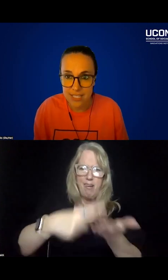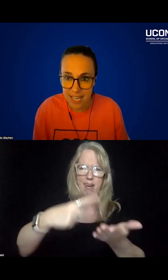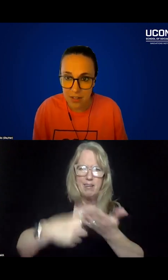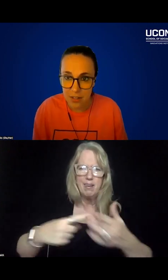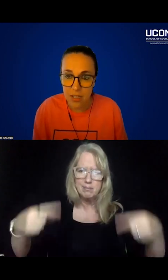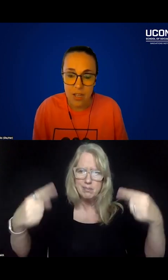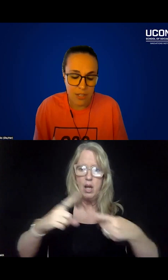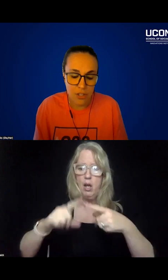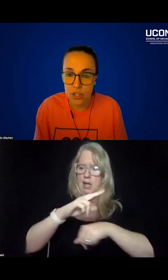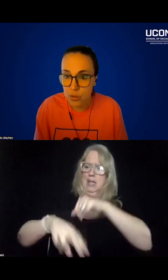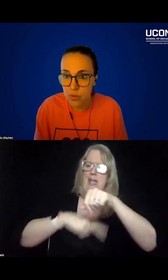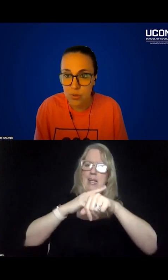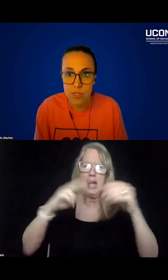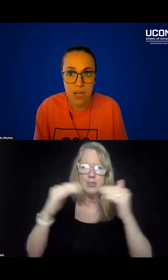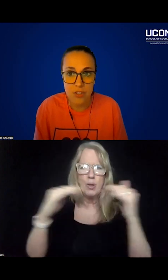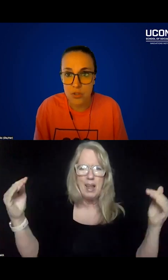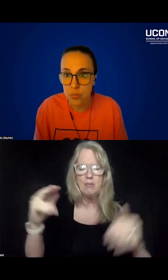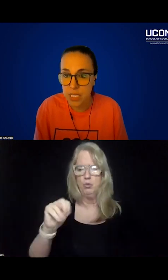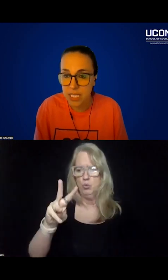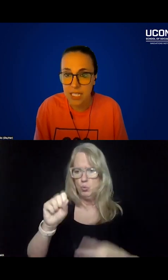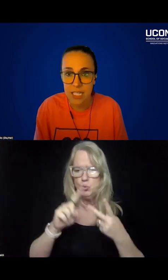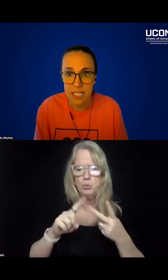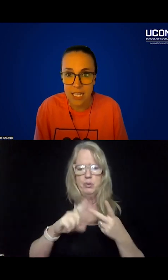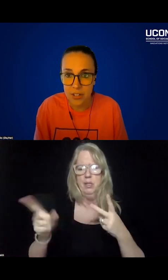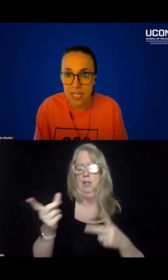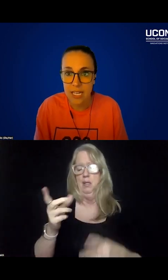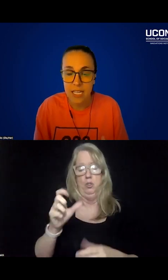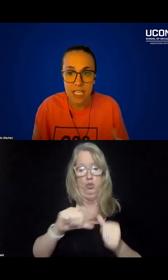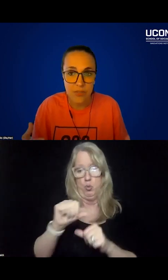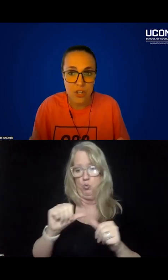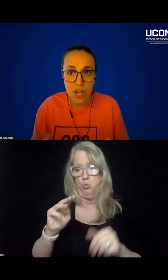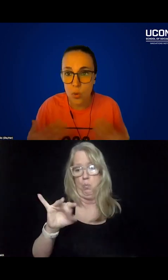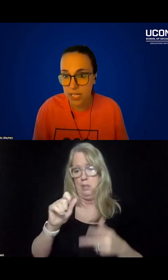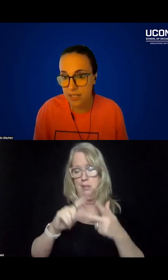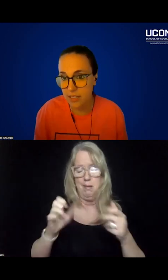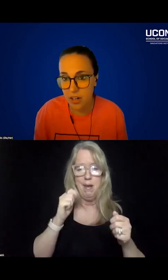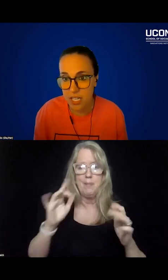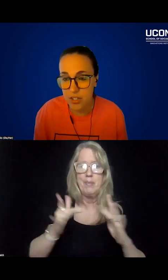SCALE IN THE NEWS, SOCIAL MEDIA, INTERNET, EVEN KNOWING THERE IS